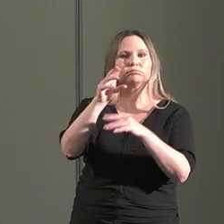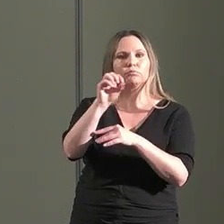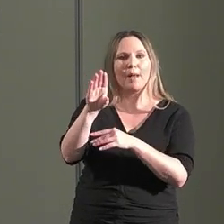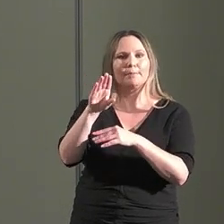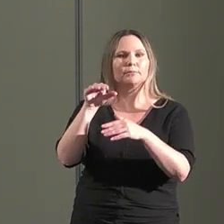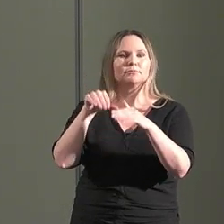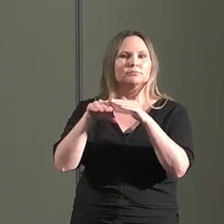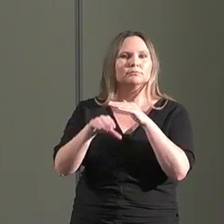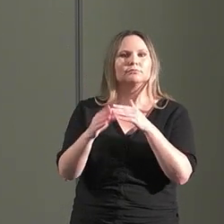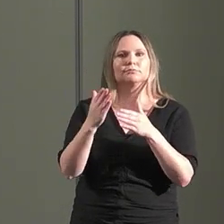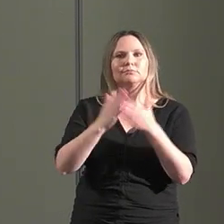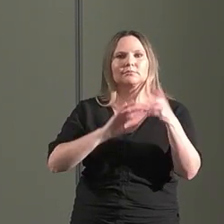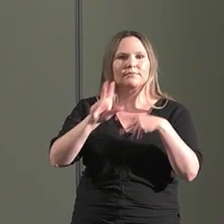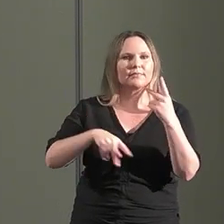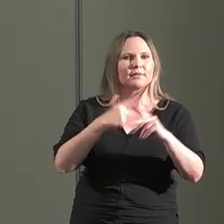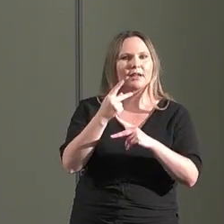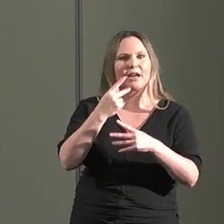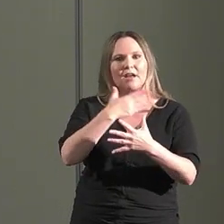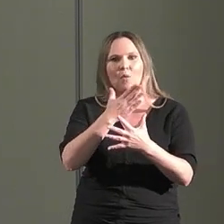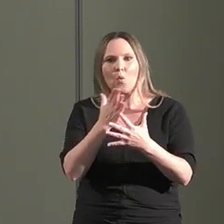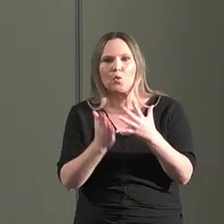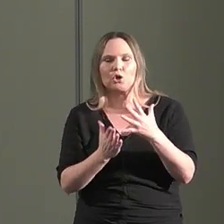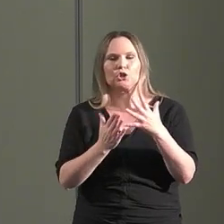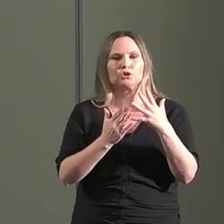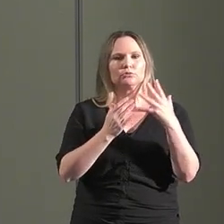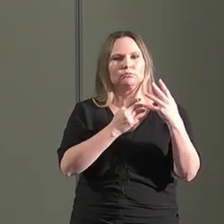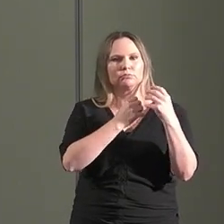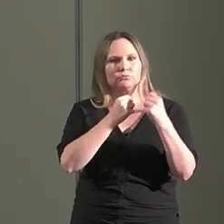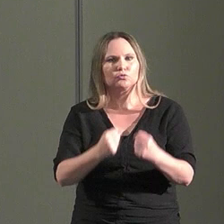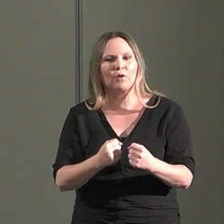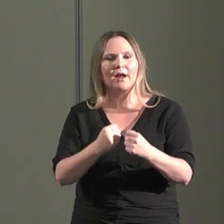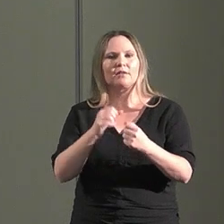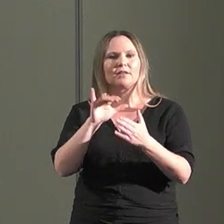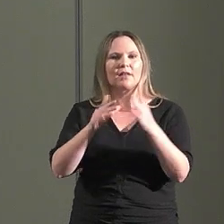kind of order of strength of the effect.